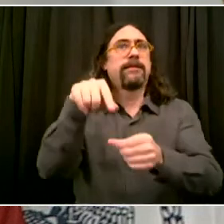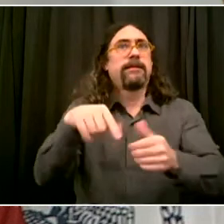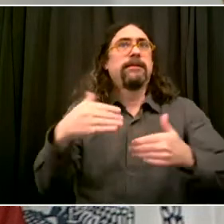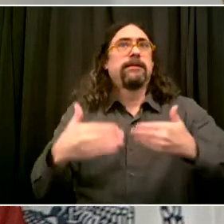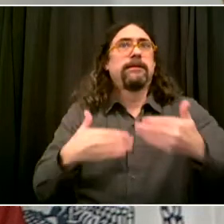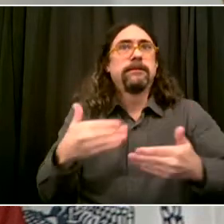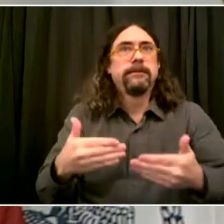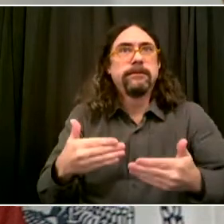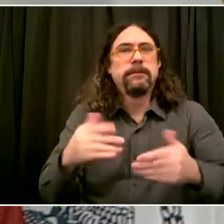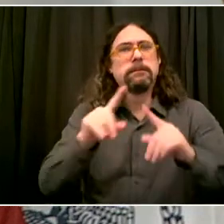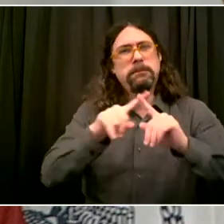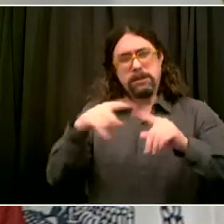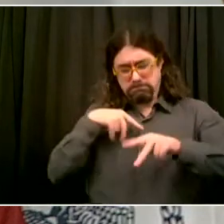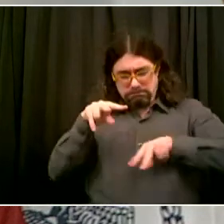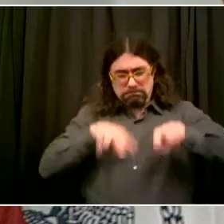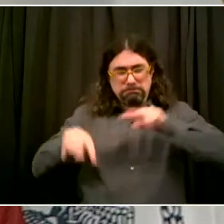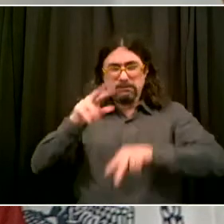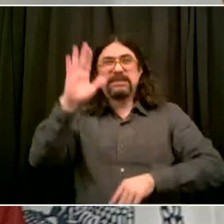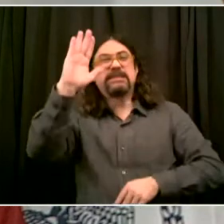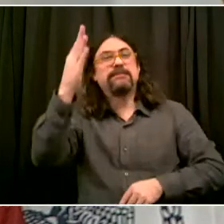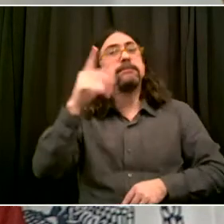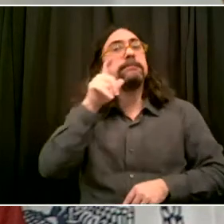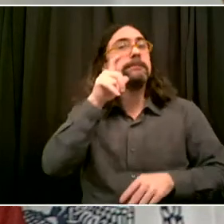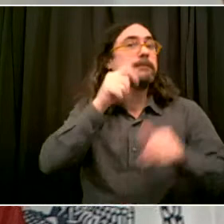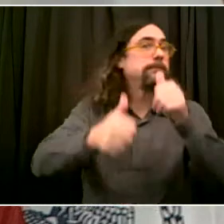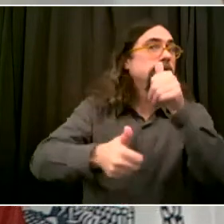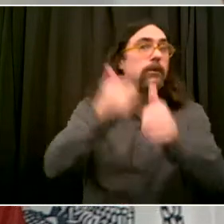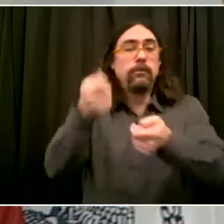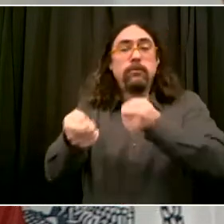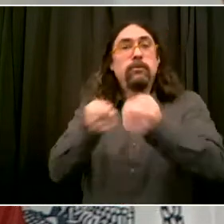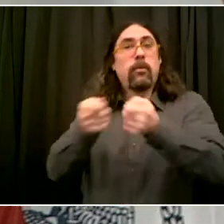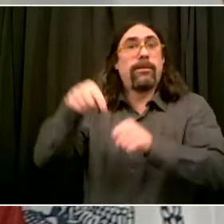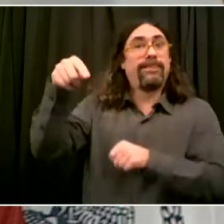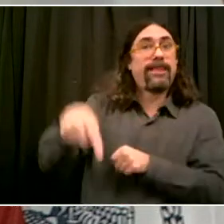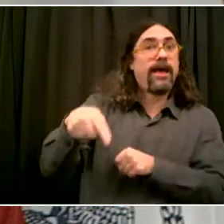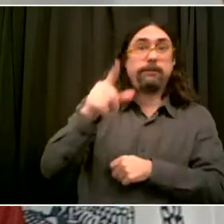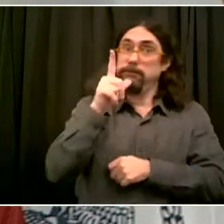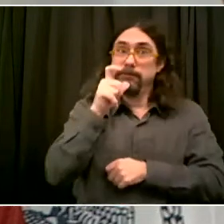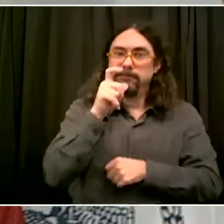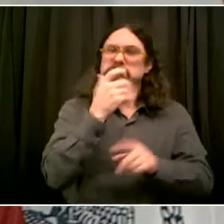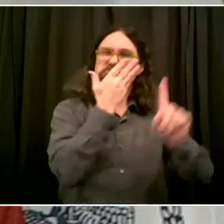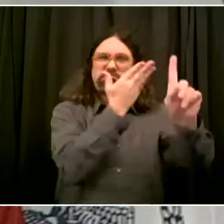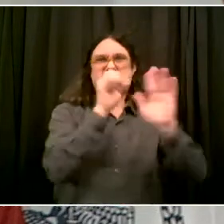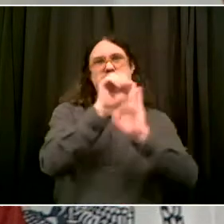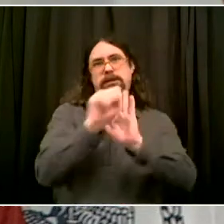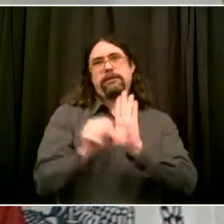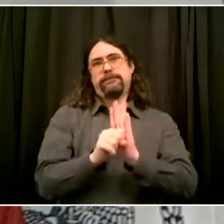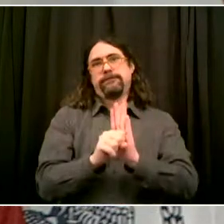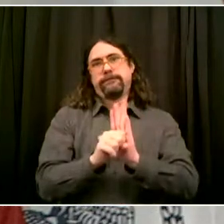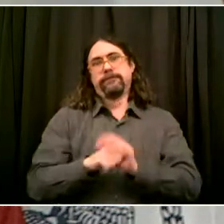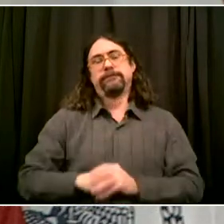STATE, BUT WE WILL COME BACK WITH A CLEARER PICTURE I'M NOT. THE BOTTOM LINE IS, GOT TO BE A SMART WAYAY TO O MAKE SURE PEOP